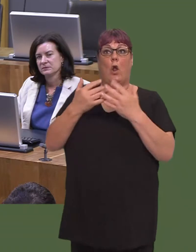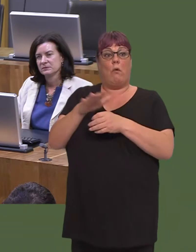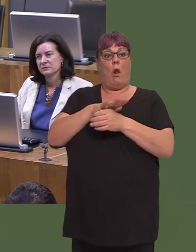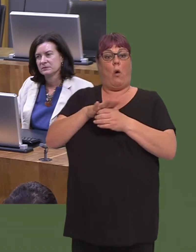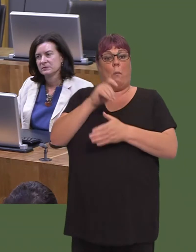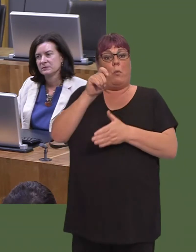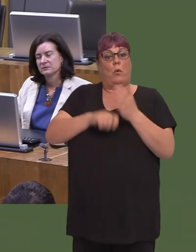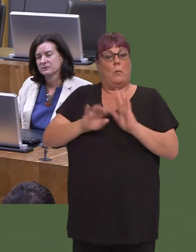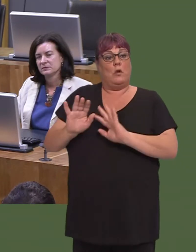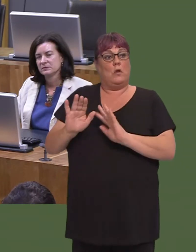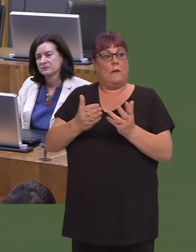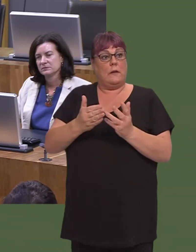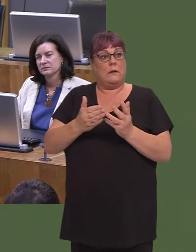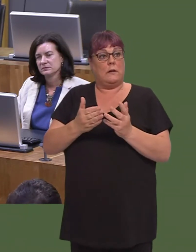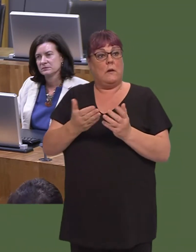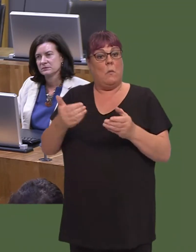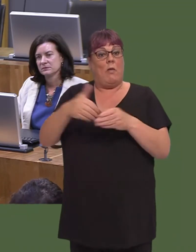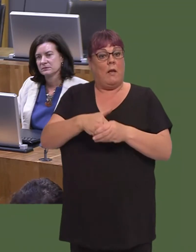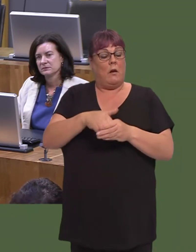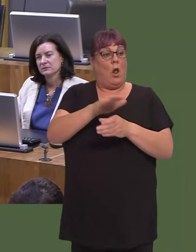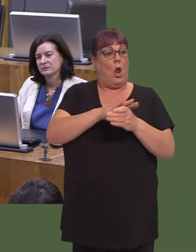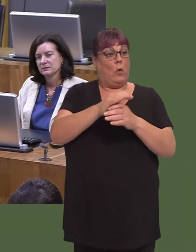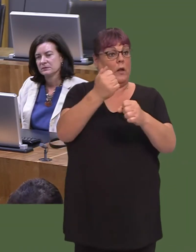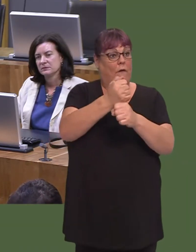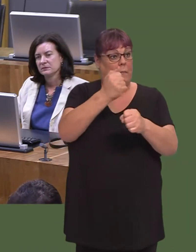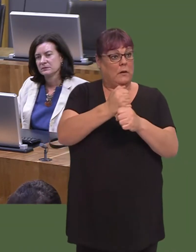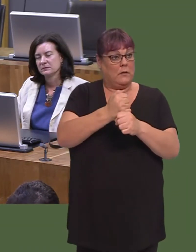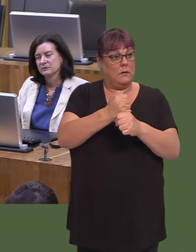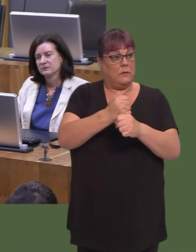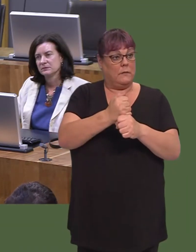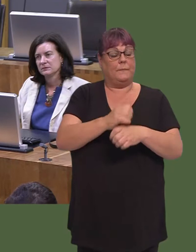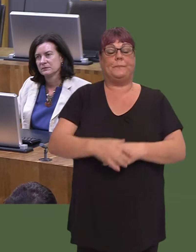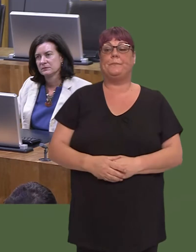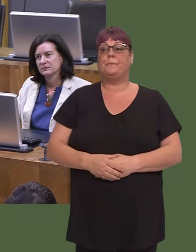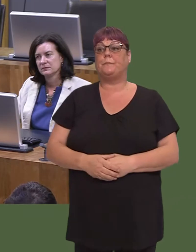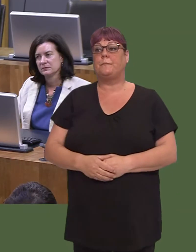pay extra for their services, on top of their council tax, for so-called additional services.